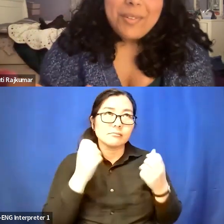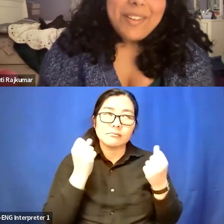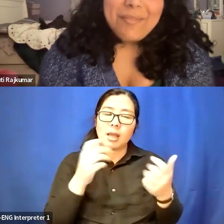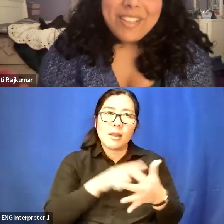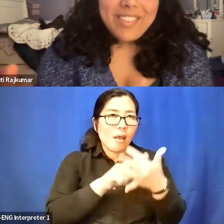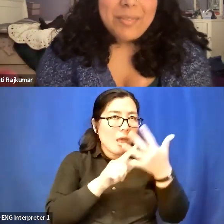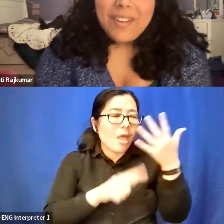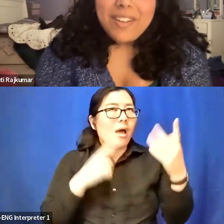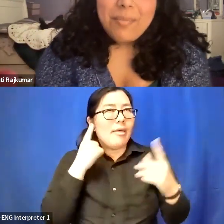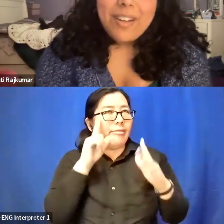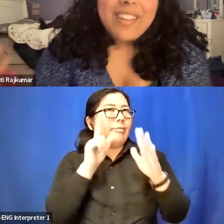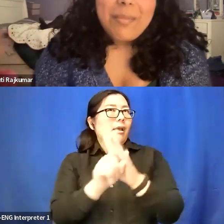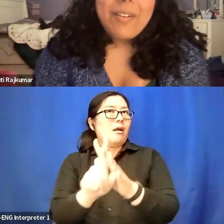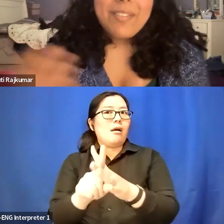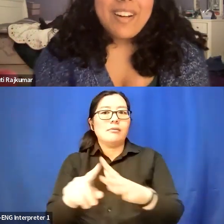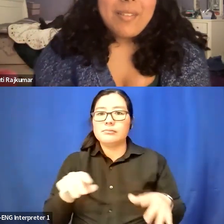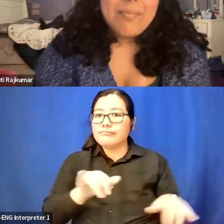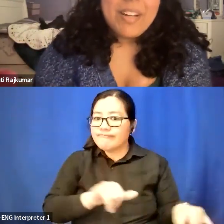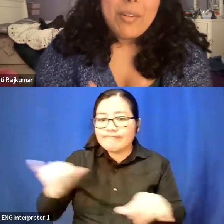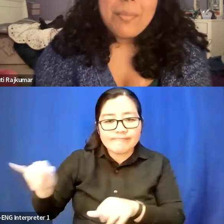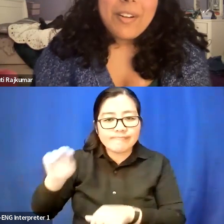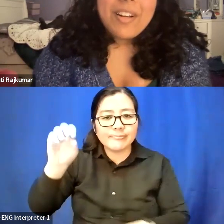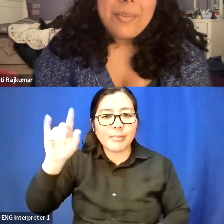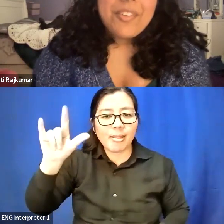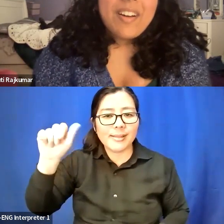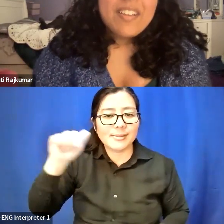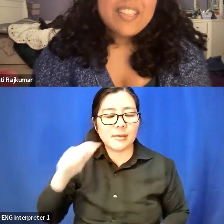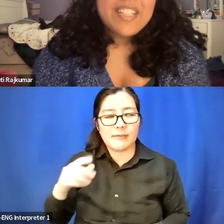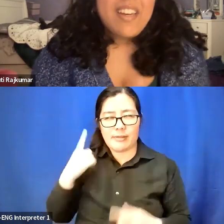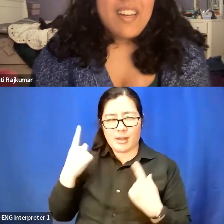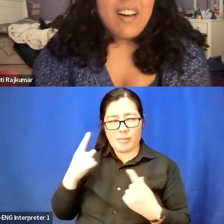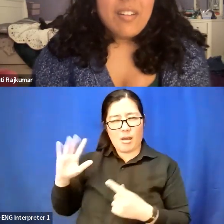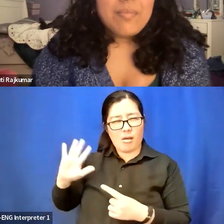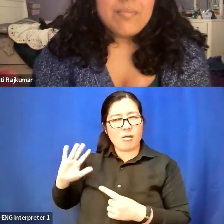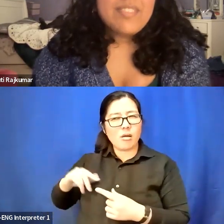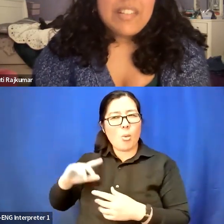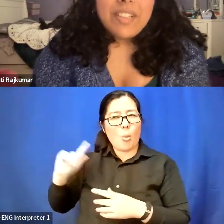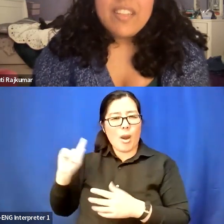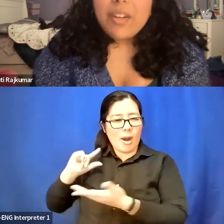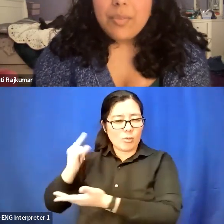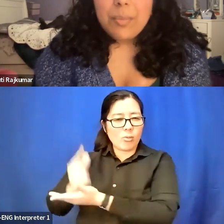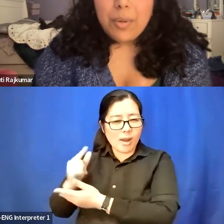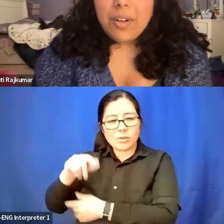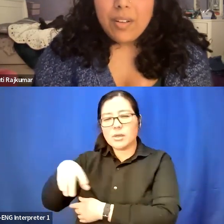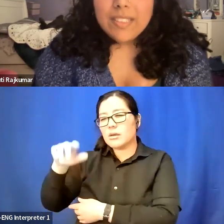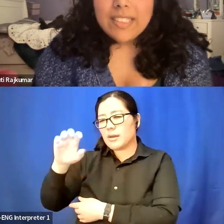as what Melissa brought up when I think about my alma mater, Emerson College. Definitely the COVID protocols.